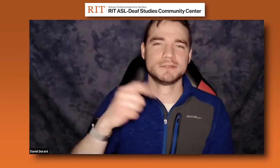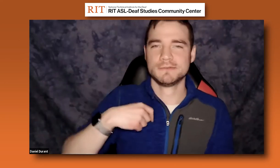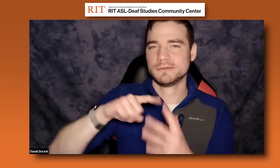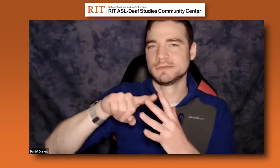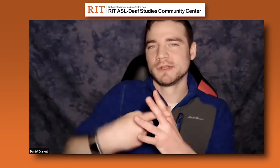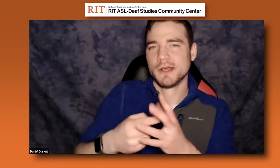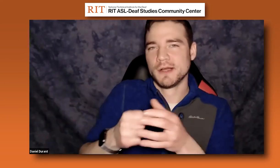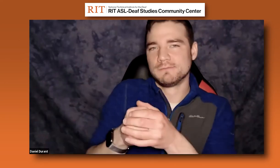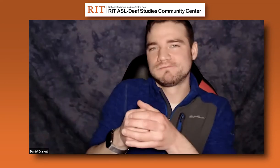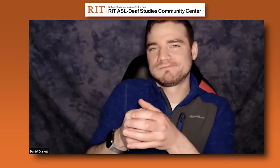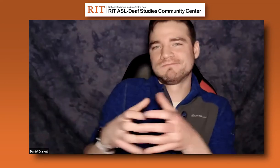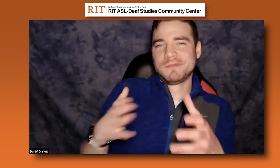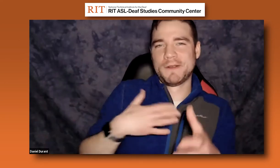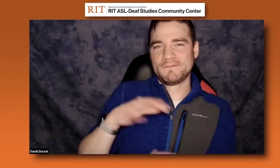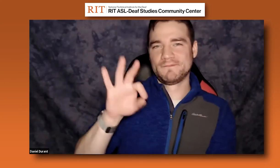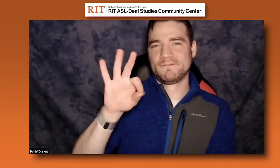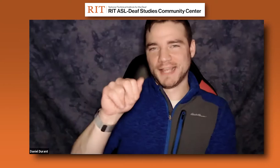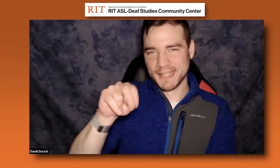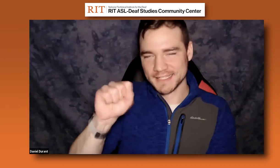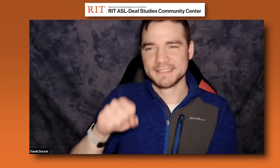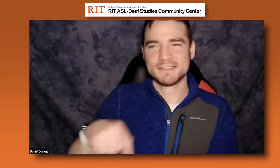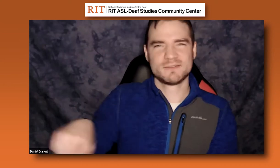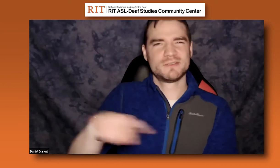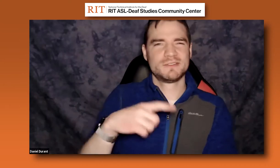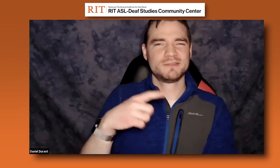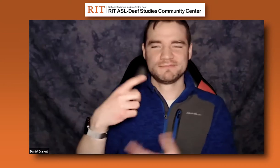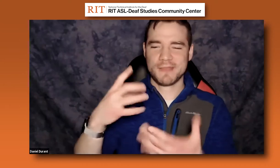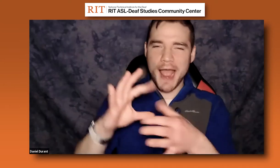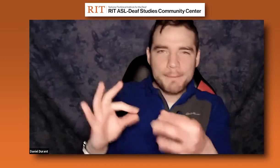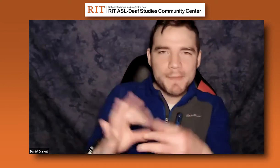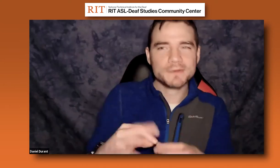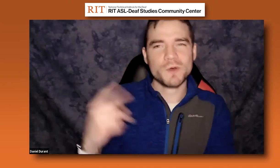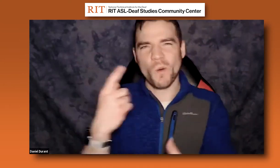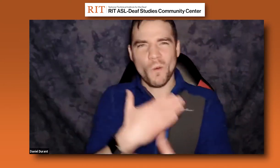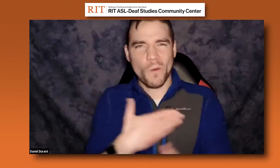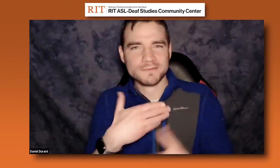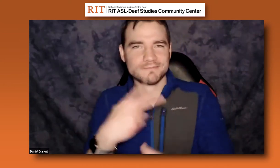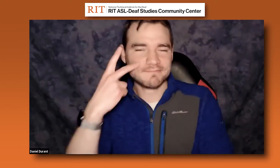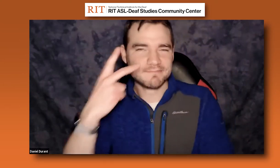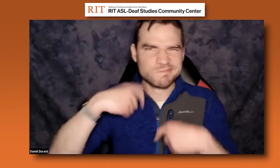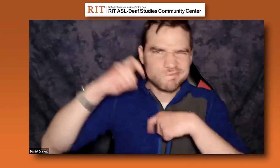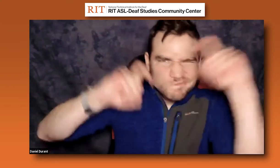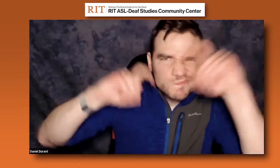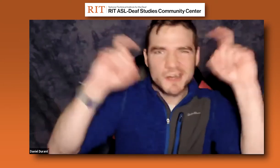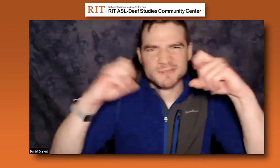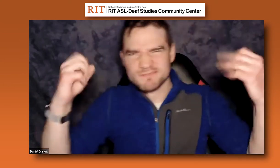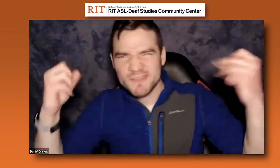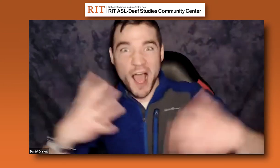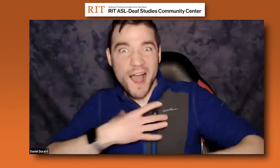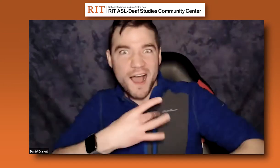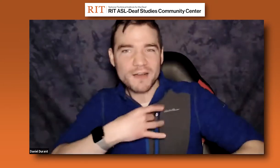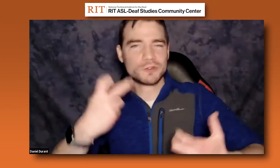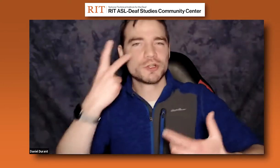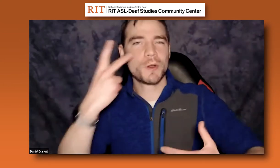and that is how I started growing my fanbase. Their comments were always positive, and they liked seeing